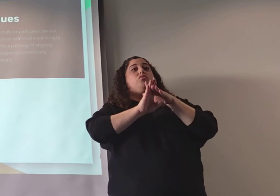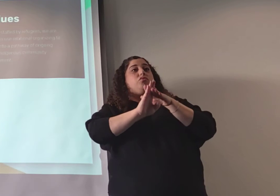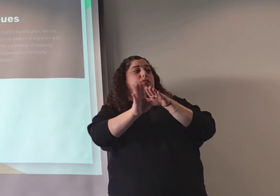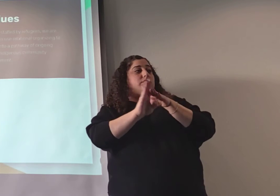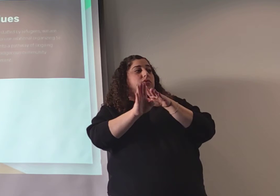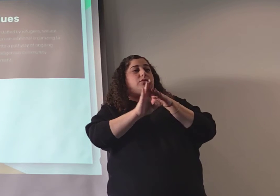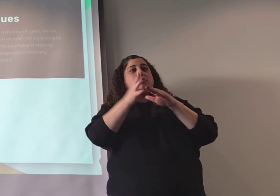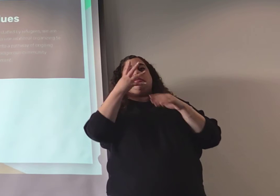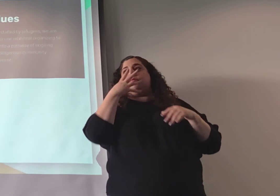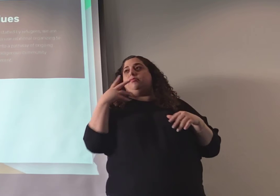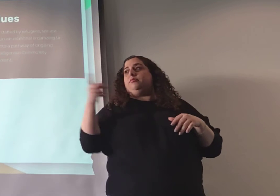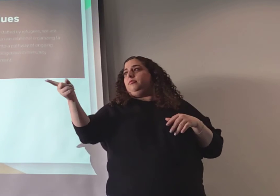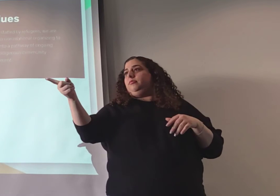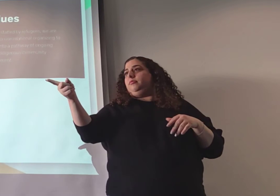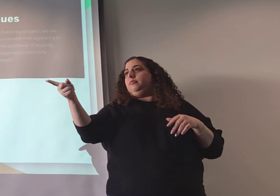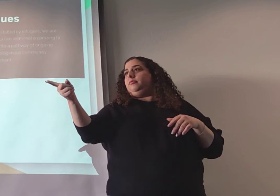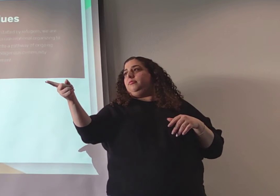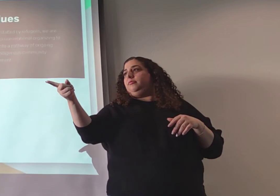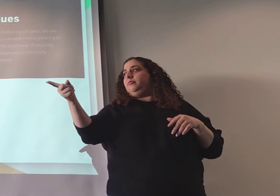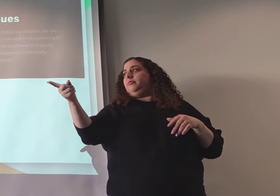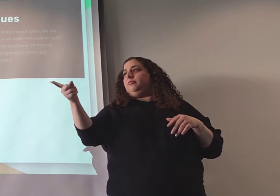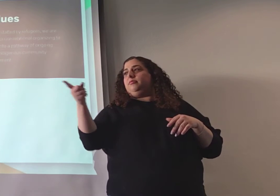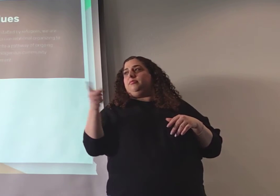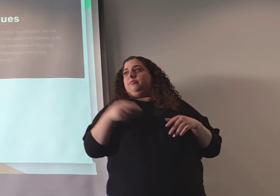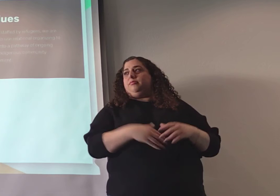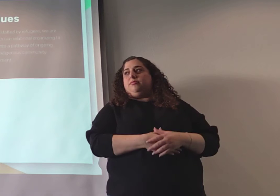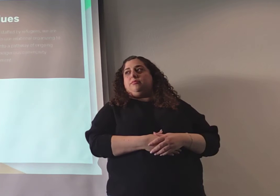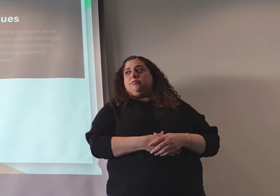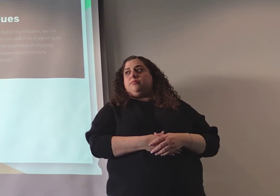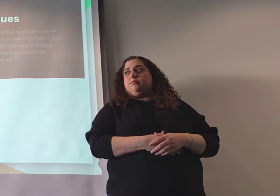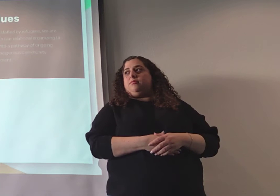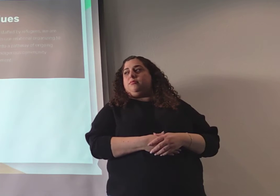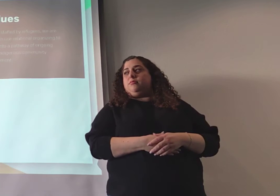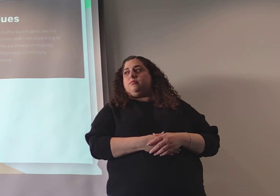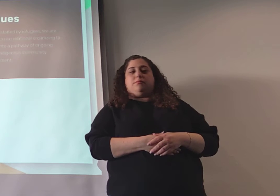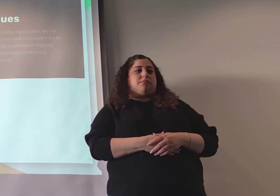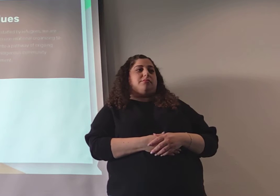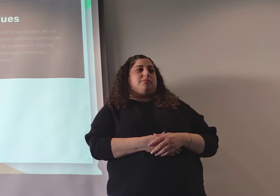And we are uniquely situated in this.